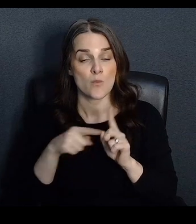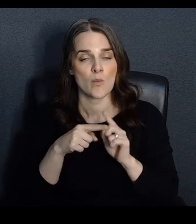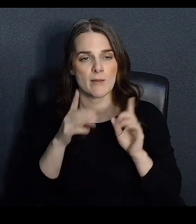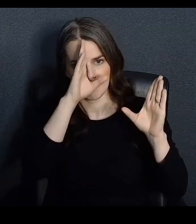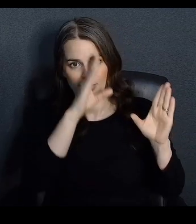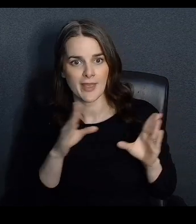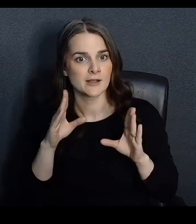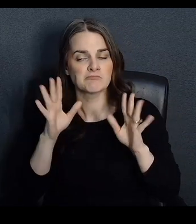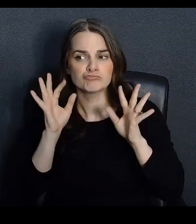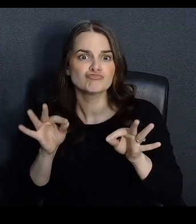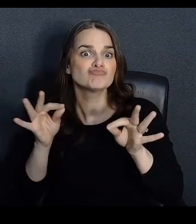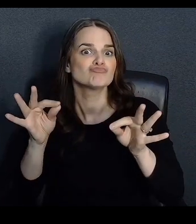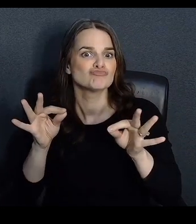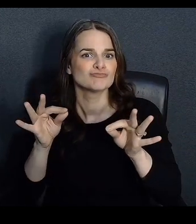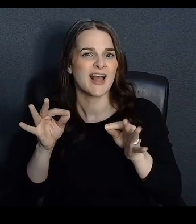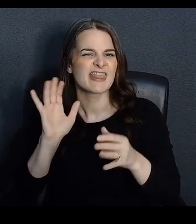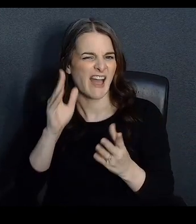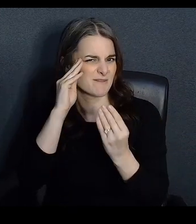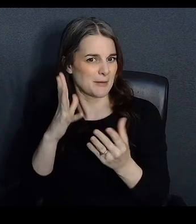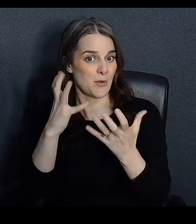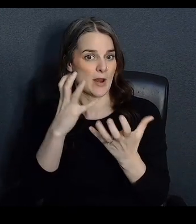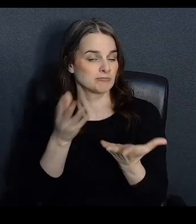you to take away today more than the brand names, or specific products.